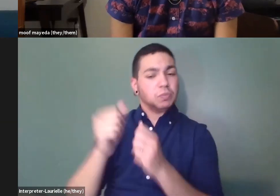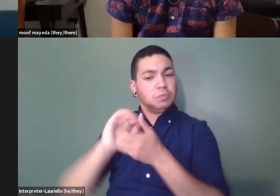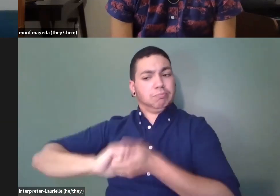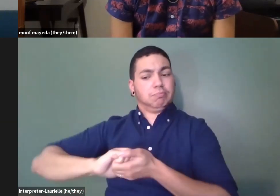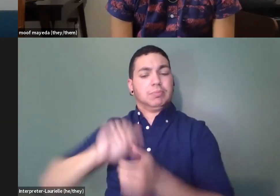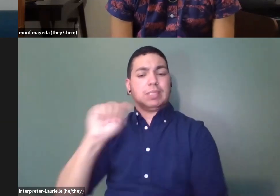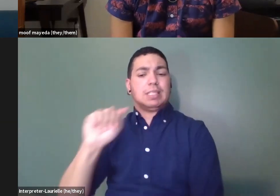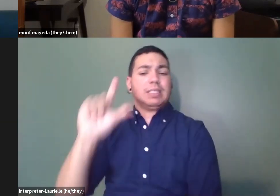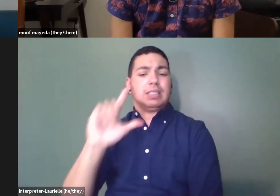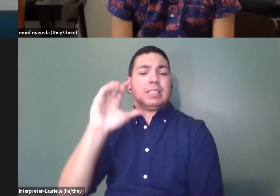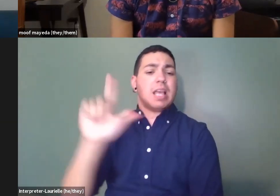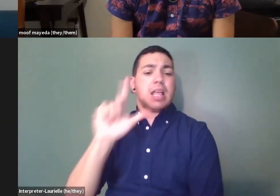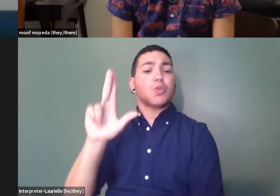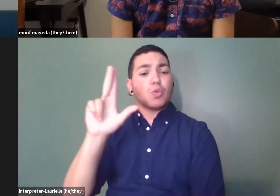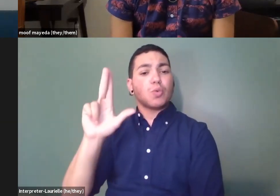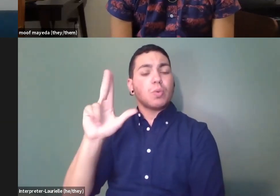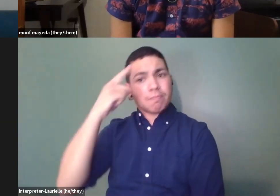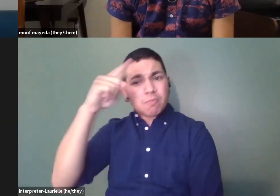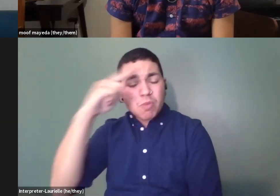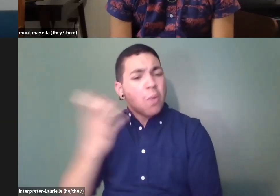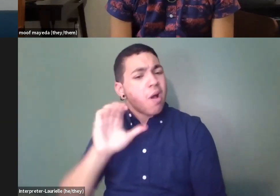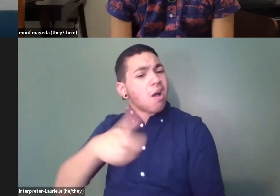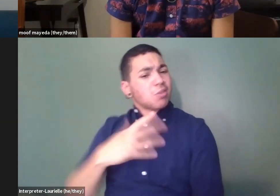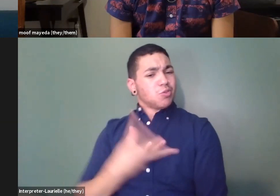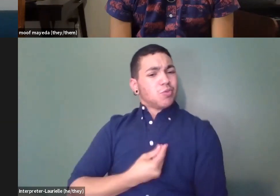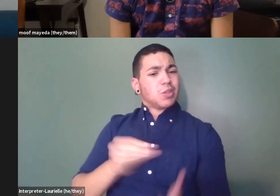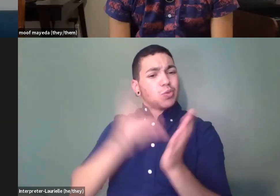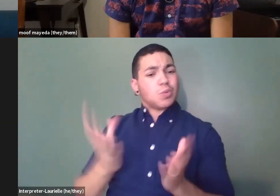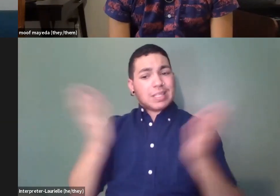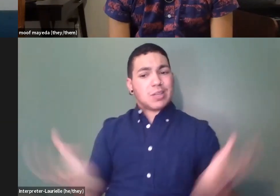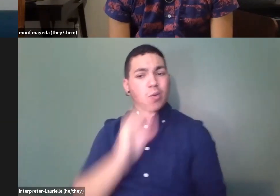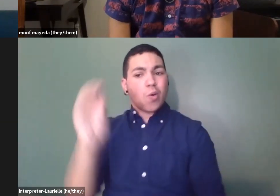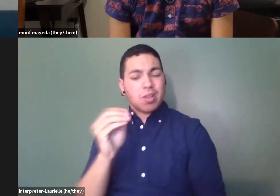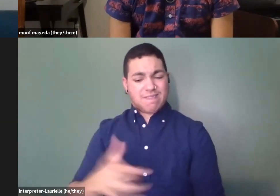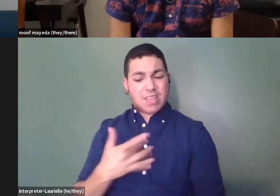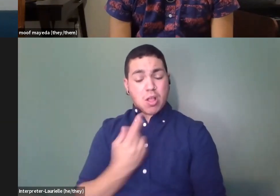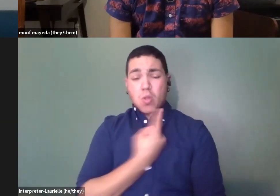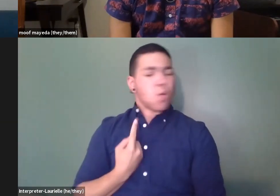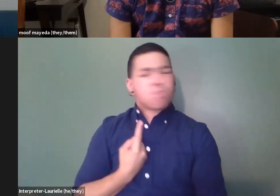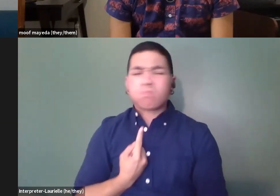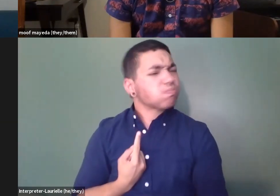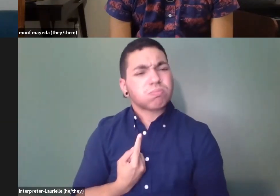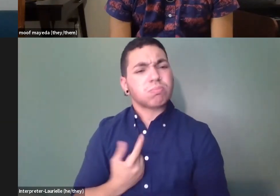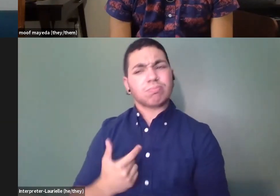difference between kind of formal law change and folks lived experience.